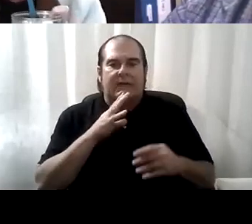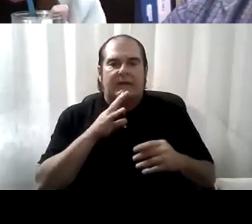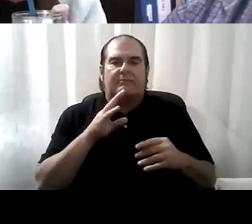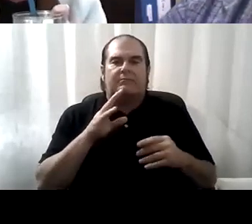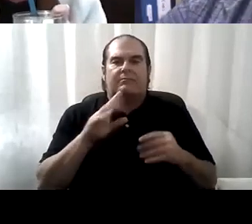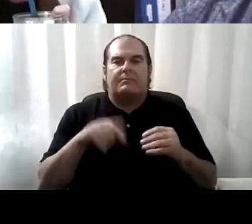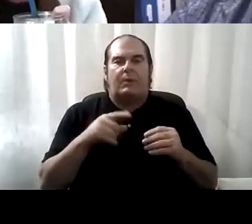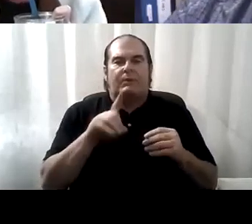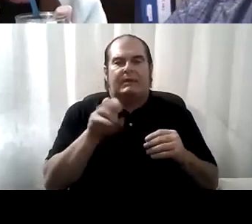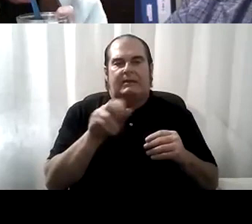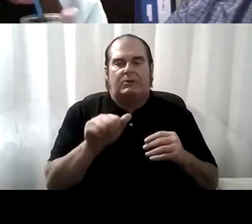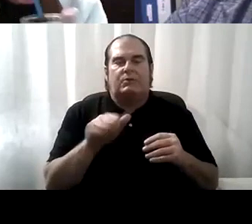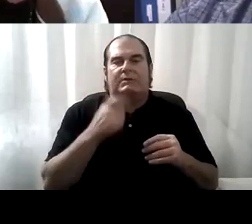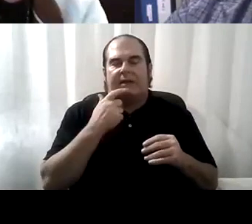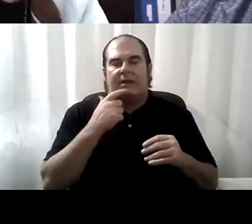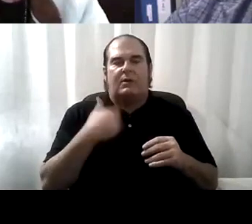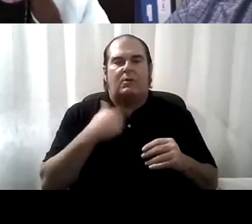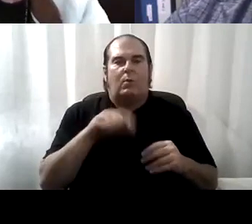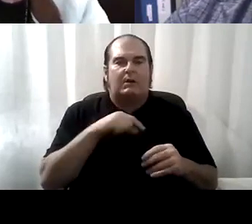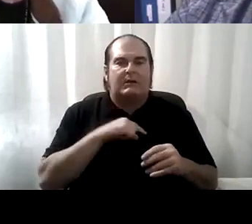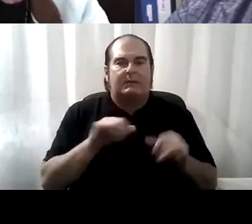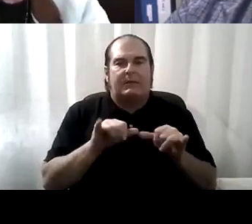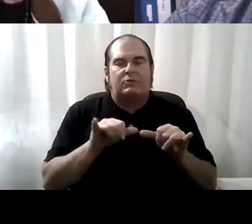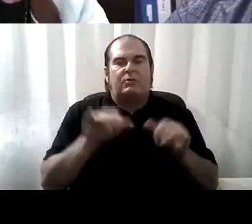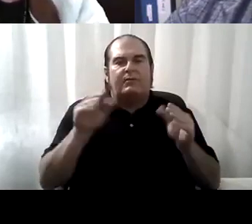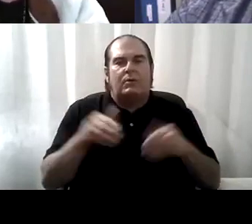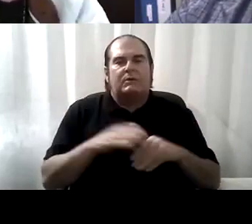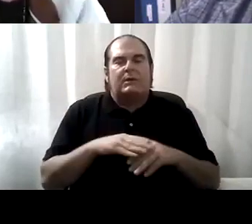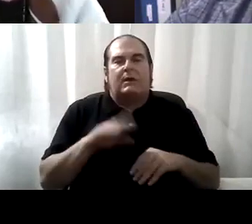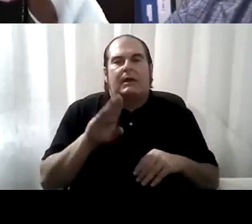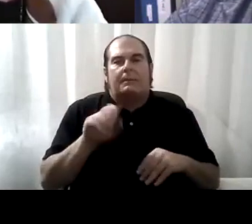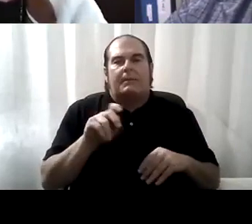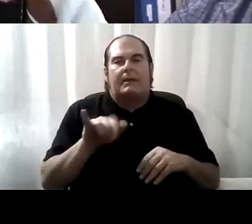quality metrics that you start focusing on there at Betty Hardwick.